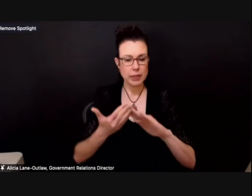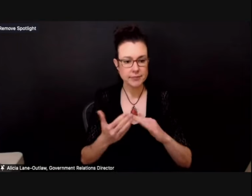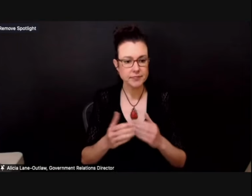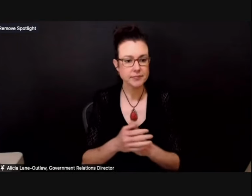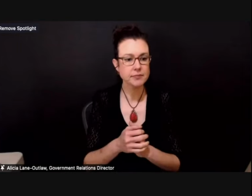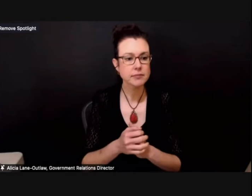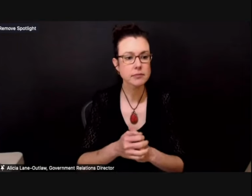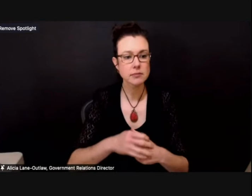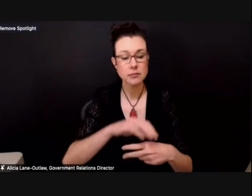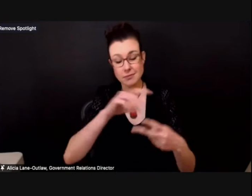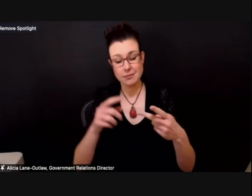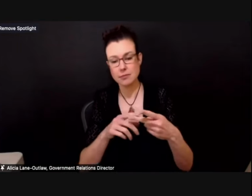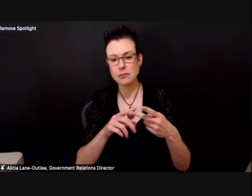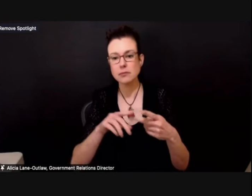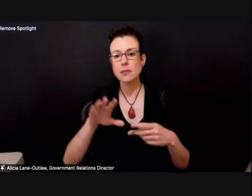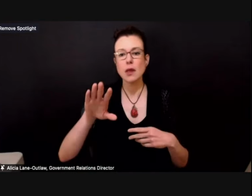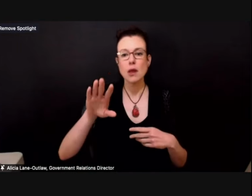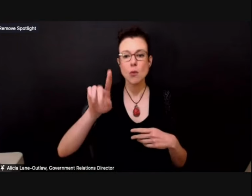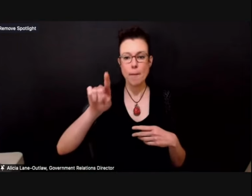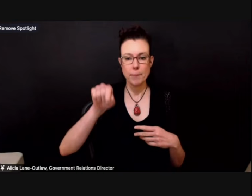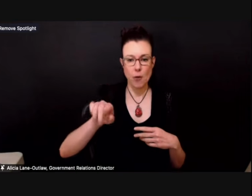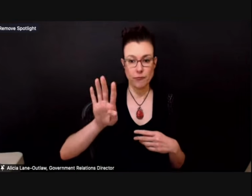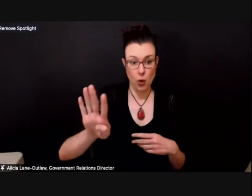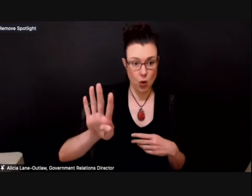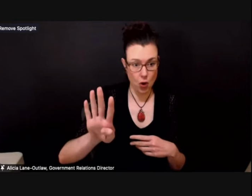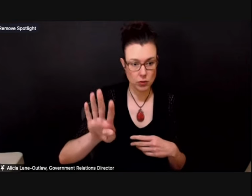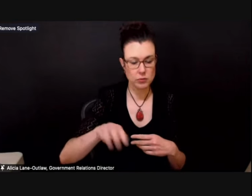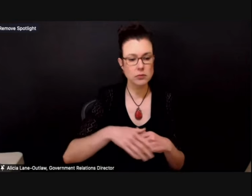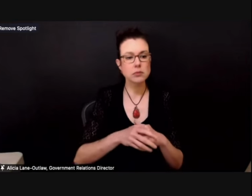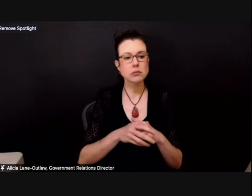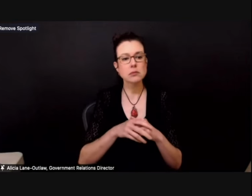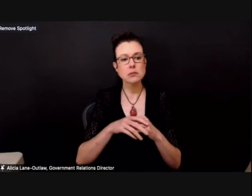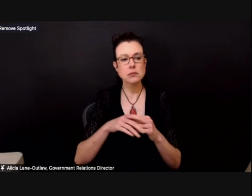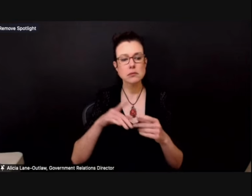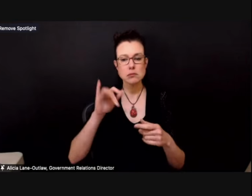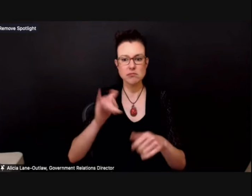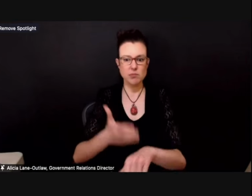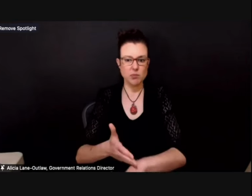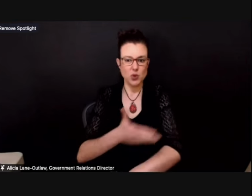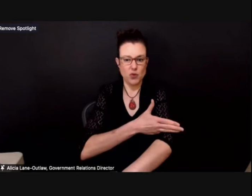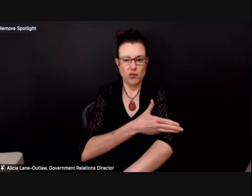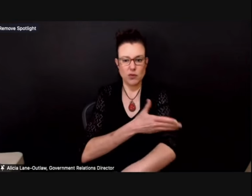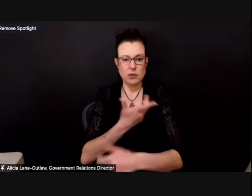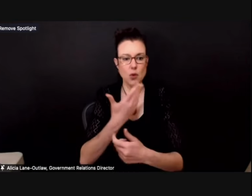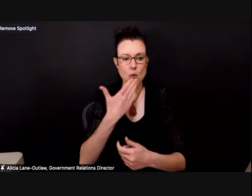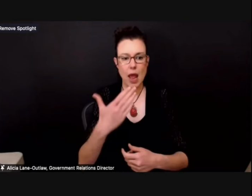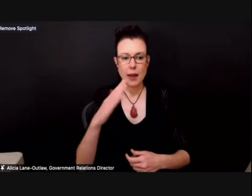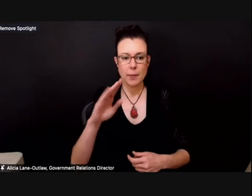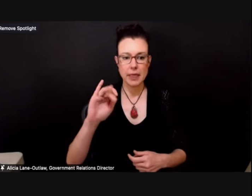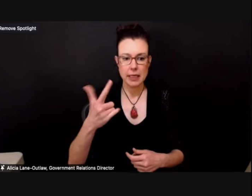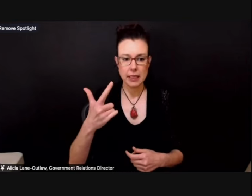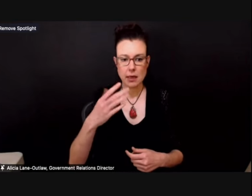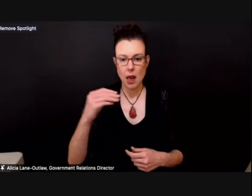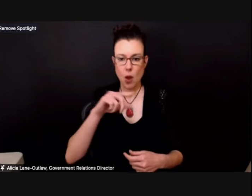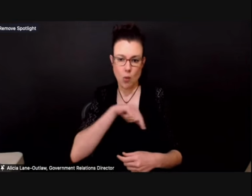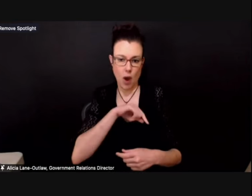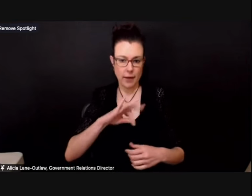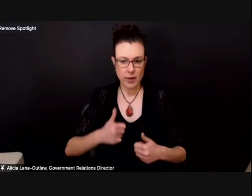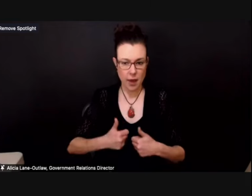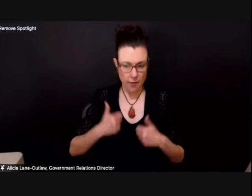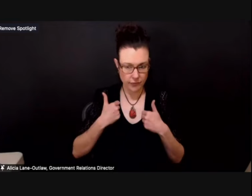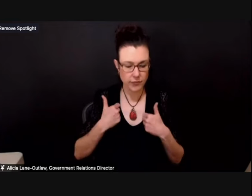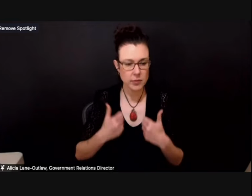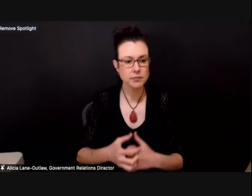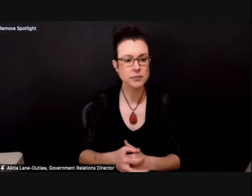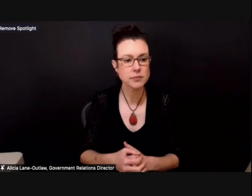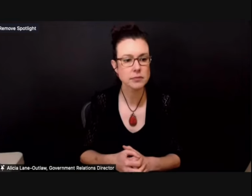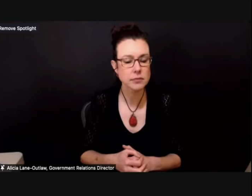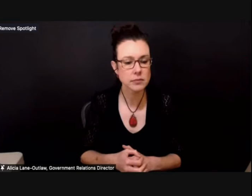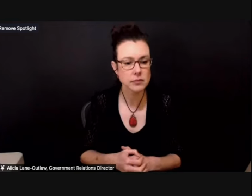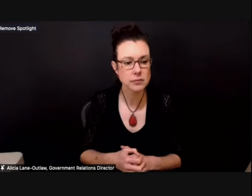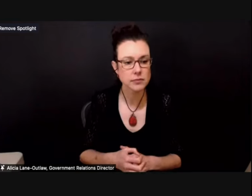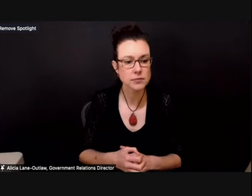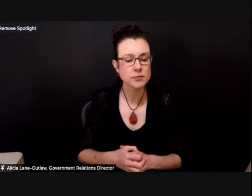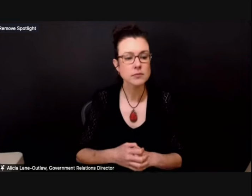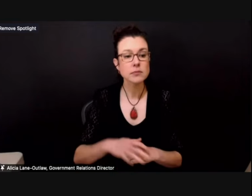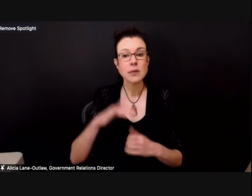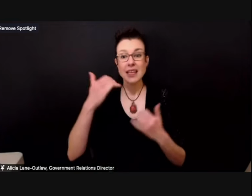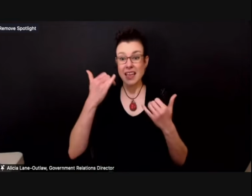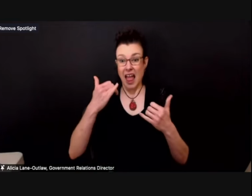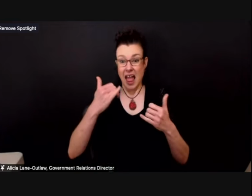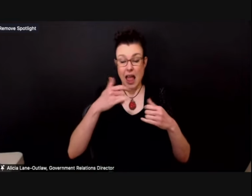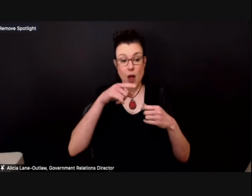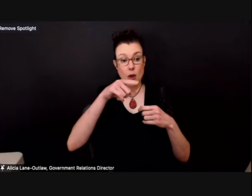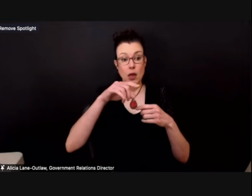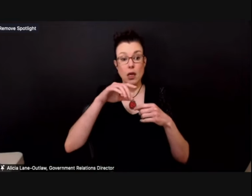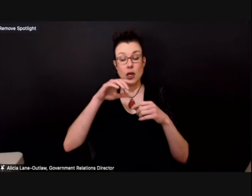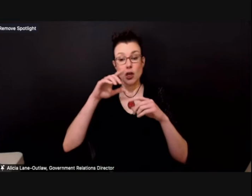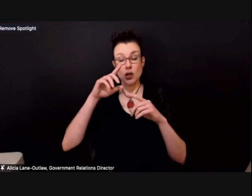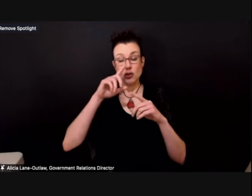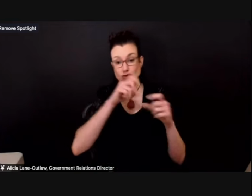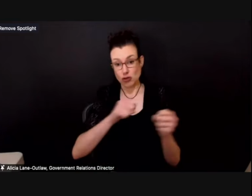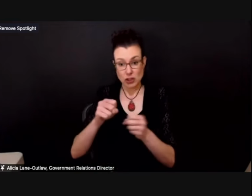1.4 Improved well-being and quality of life Now the strategic goals that are tied with